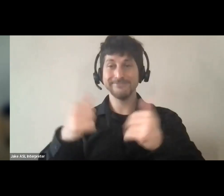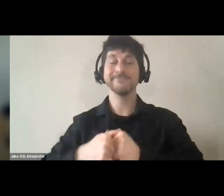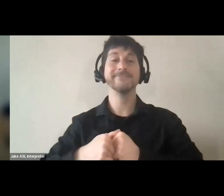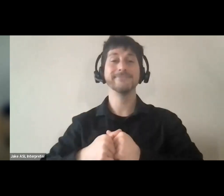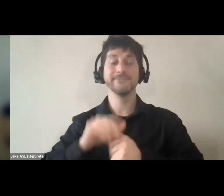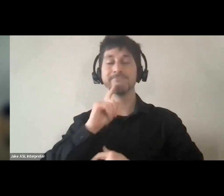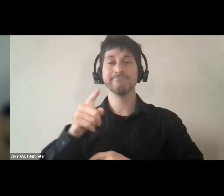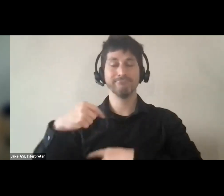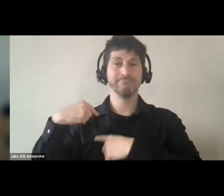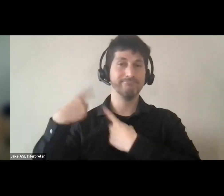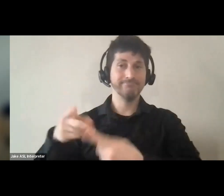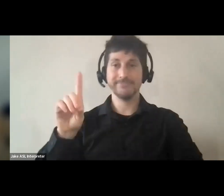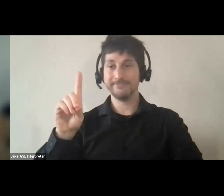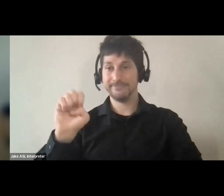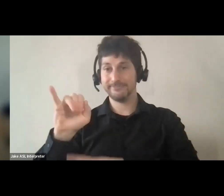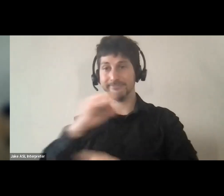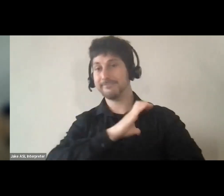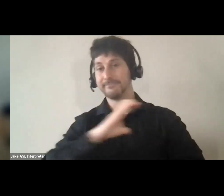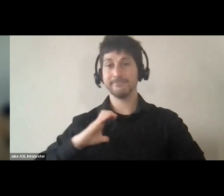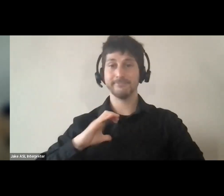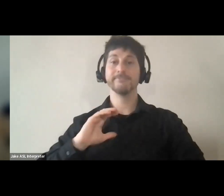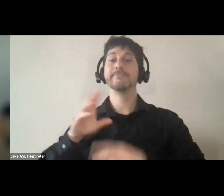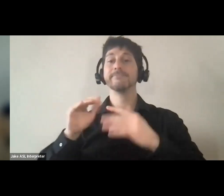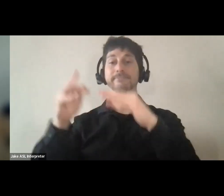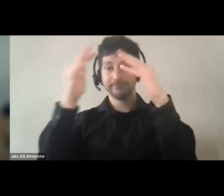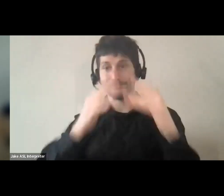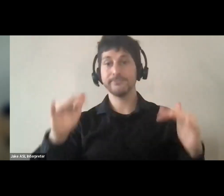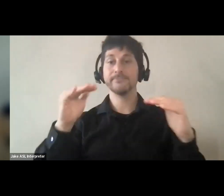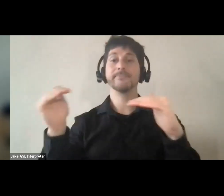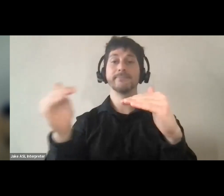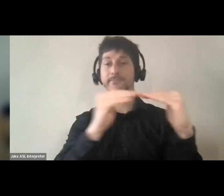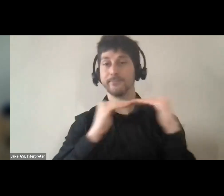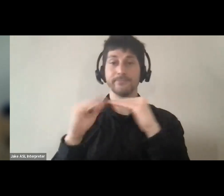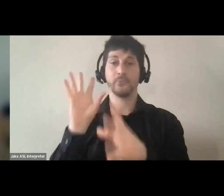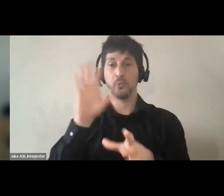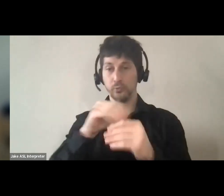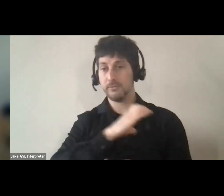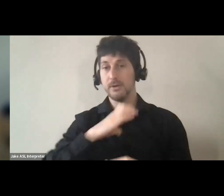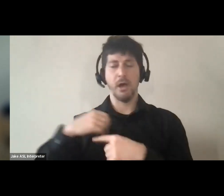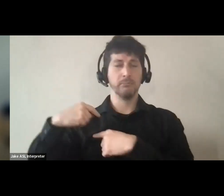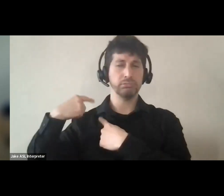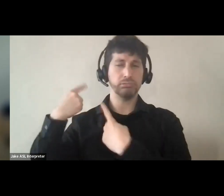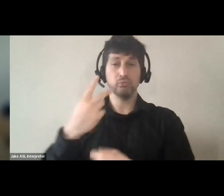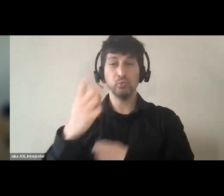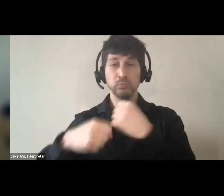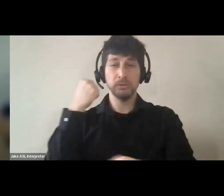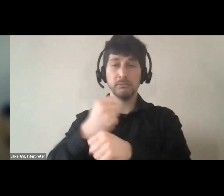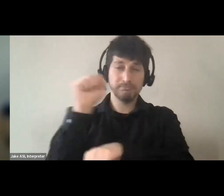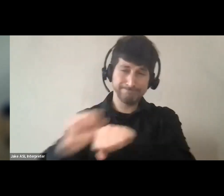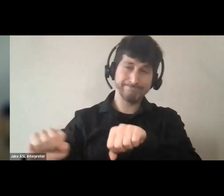So I just again want to welcome everybody to this presentation.